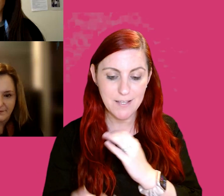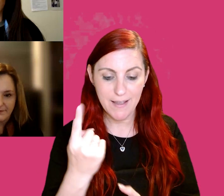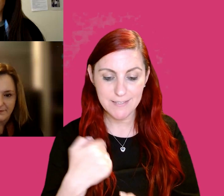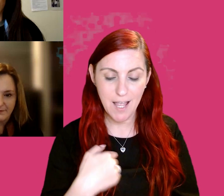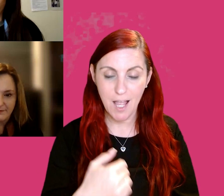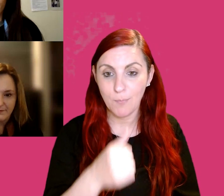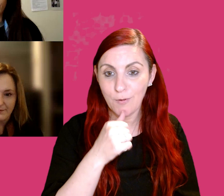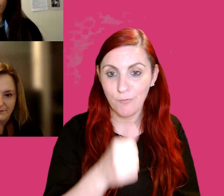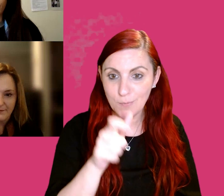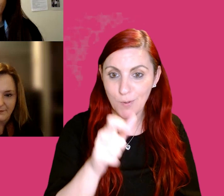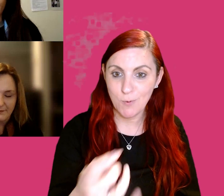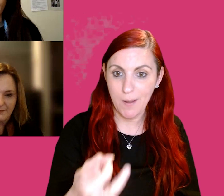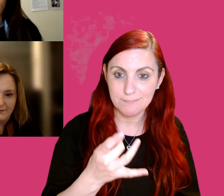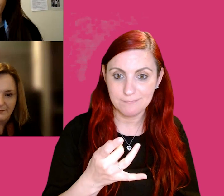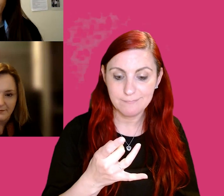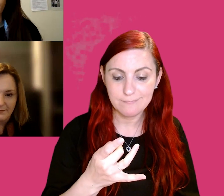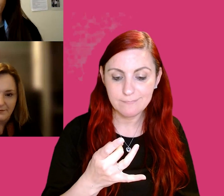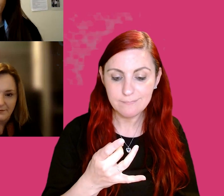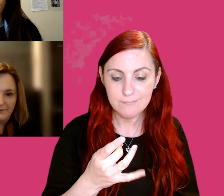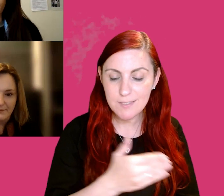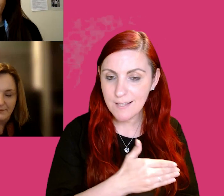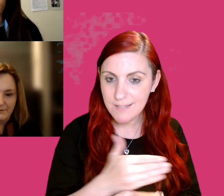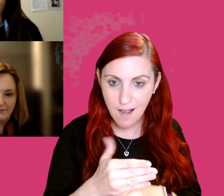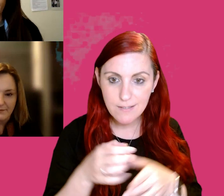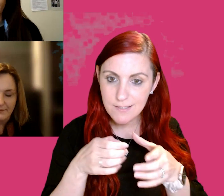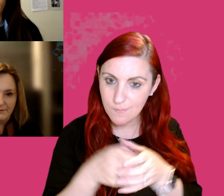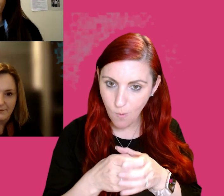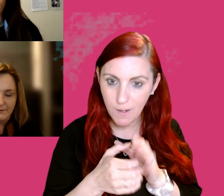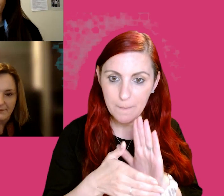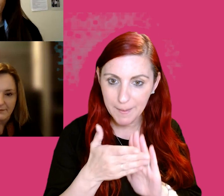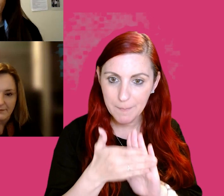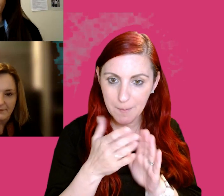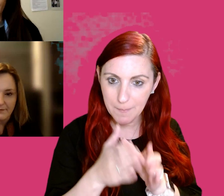Call you know to start small and and build up and the patient organizations and Charities are also